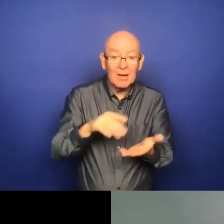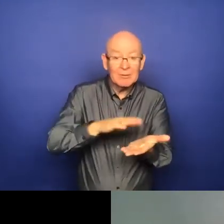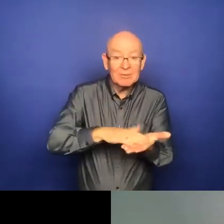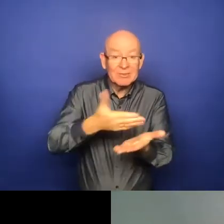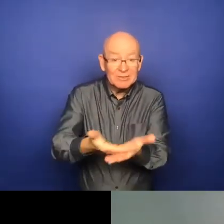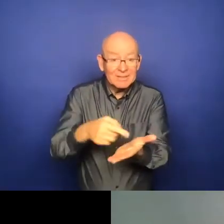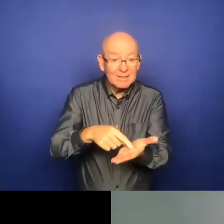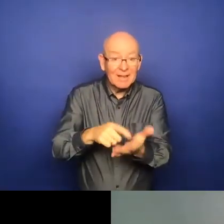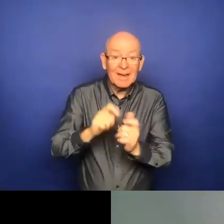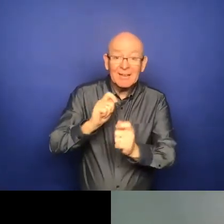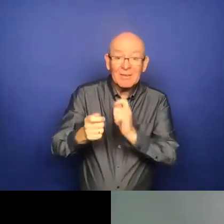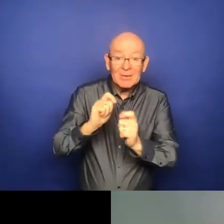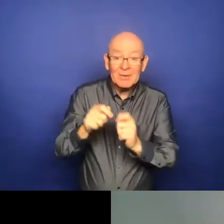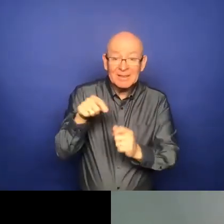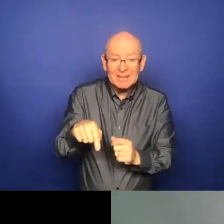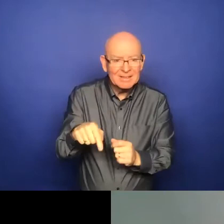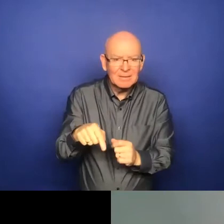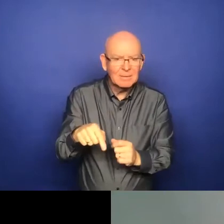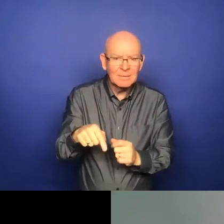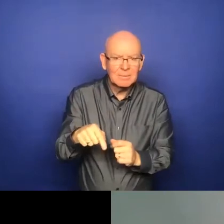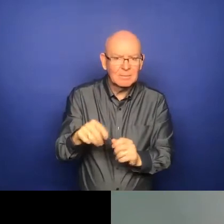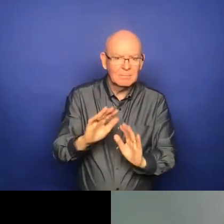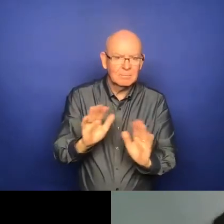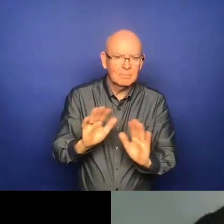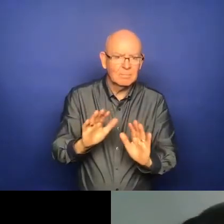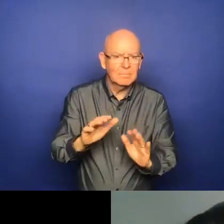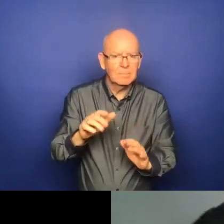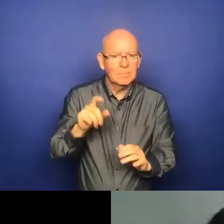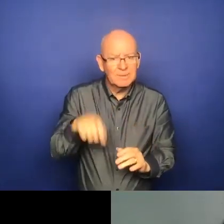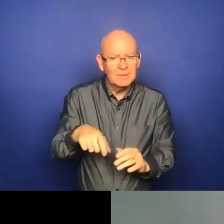for translations to be developed prior to data collection